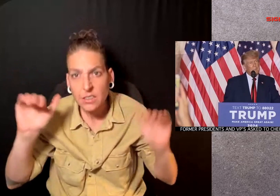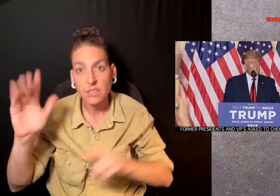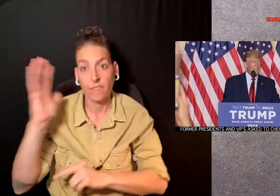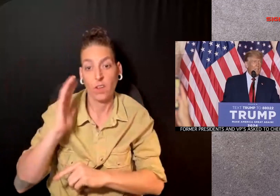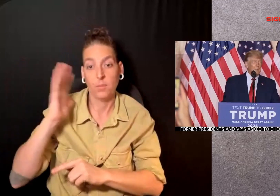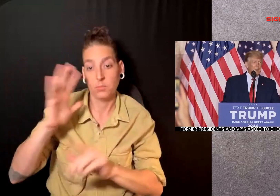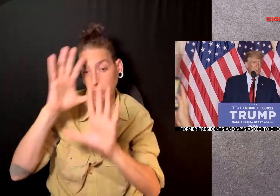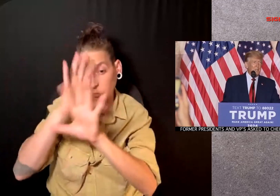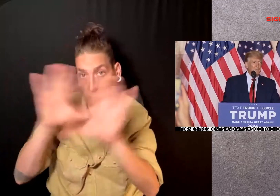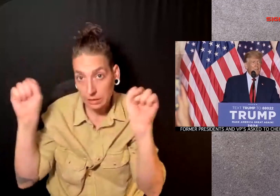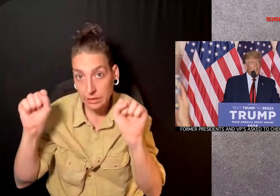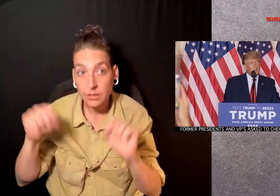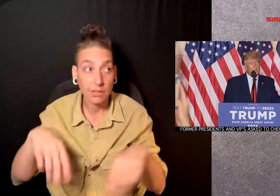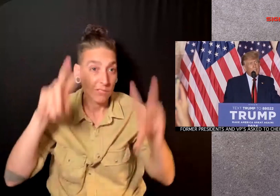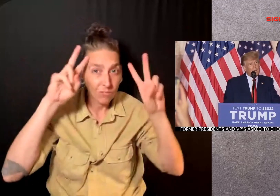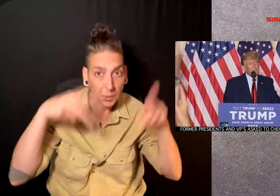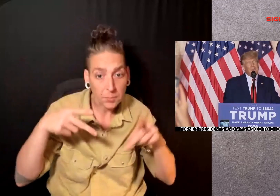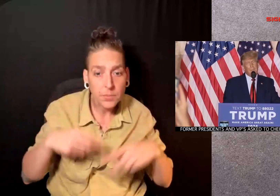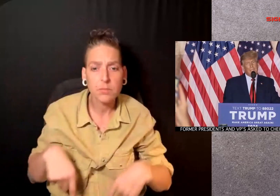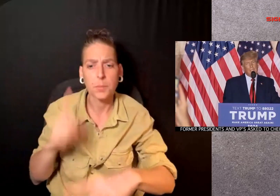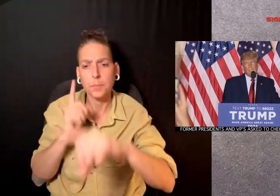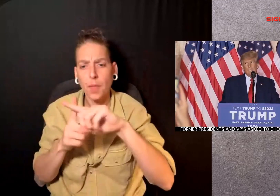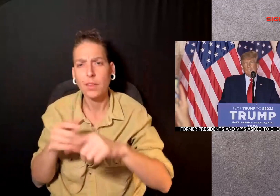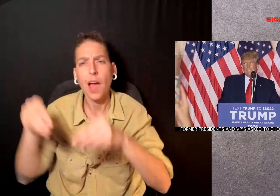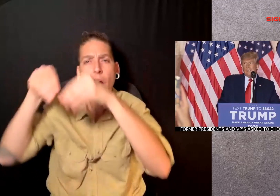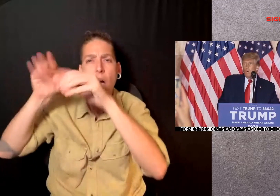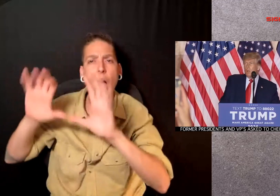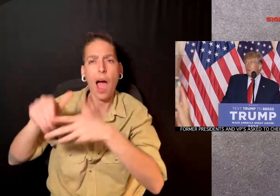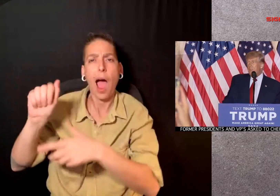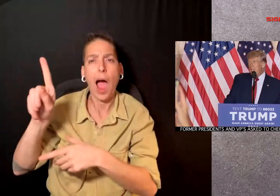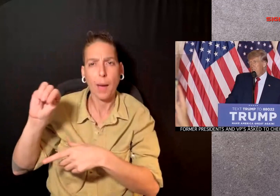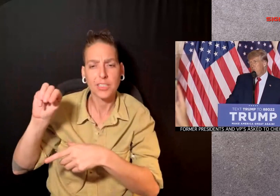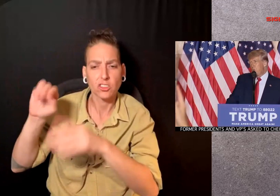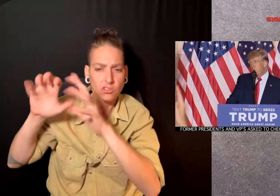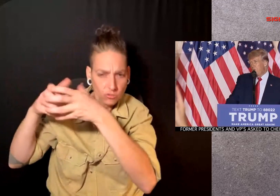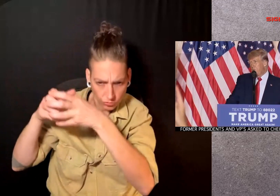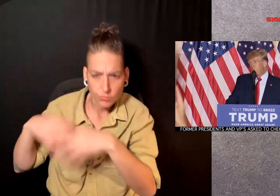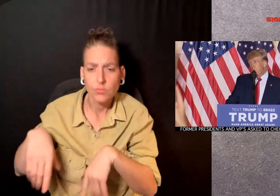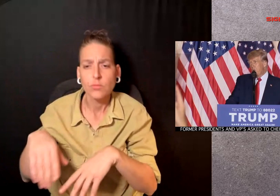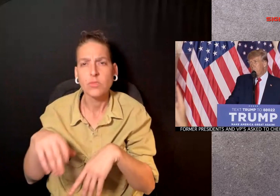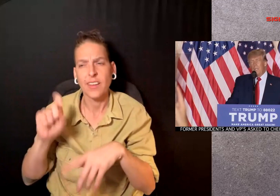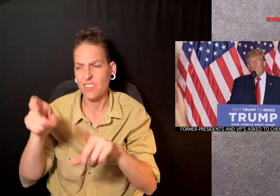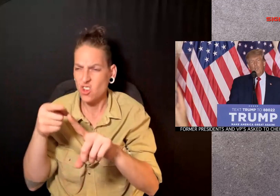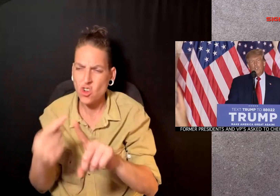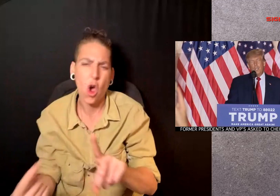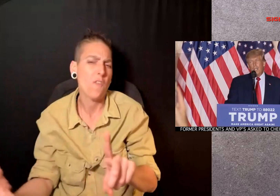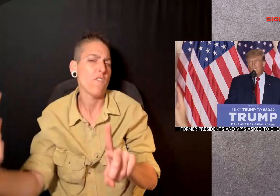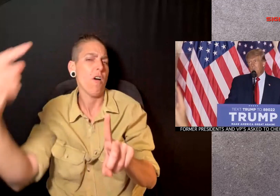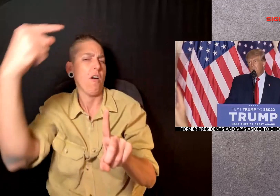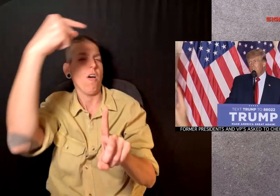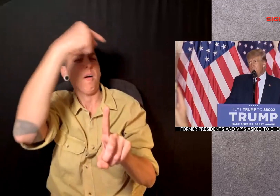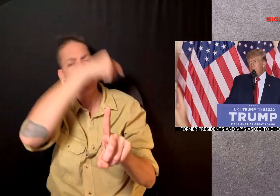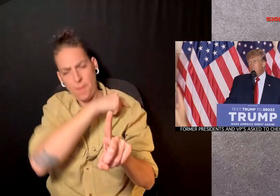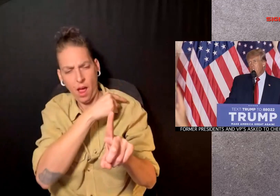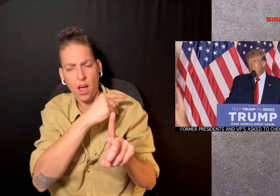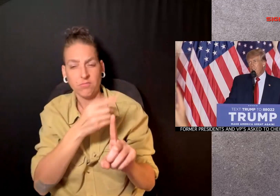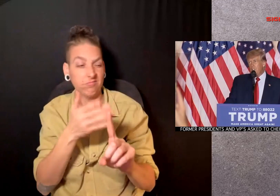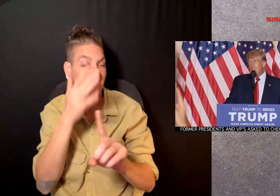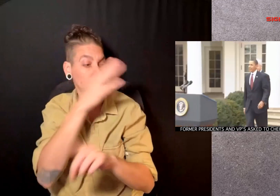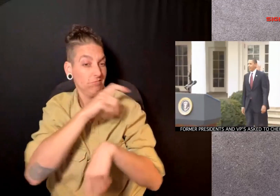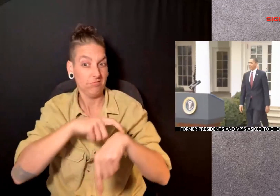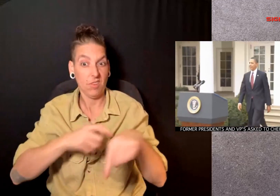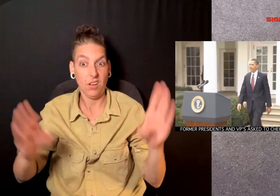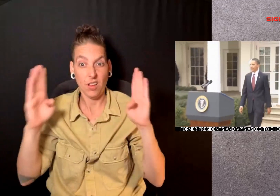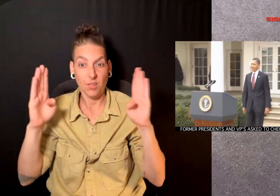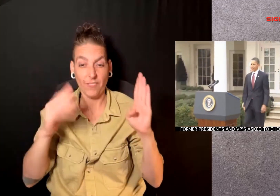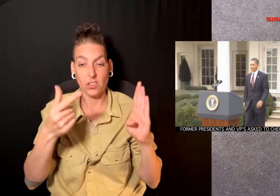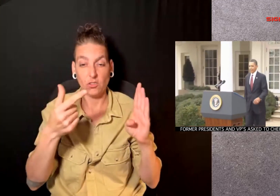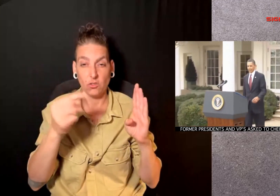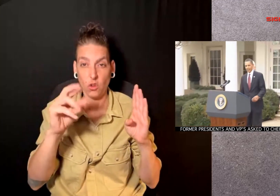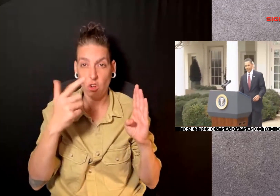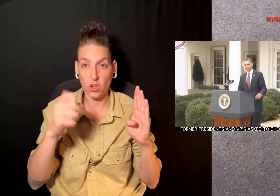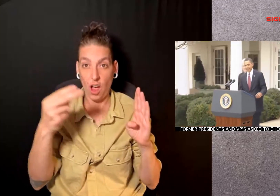asking former presidents and vice presidents and administrations from as far back as George HW Bush